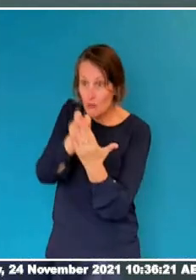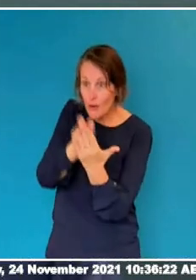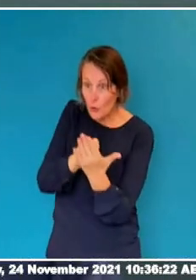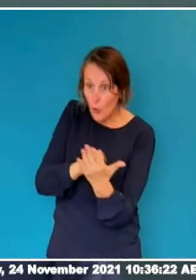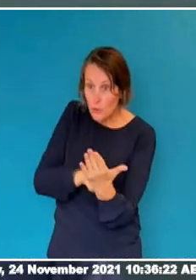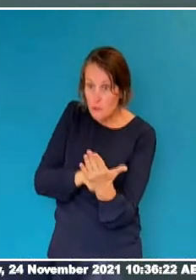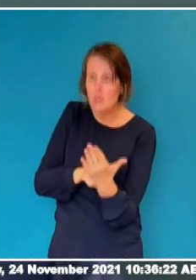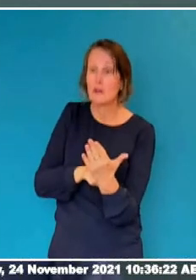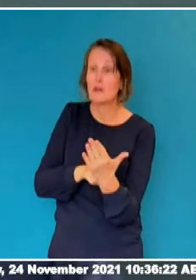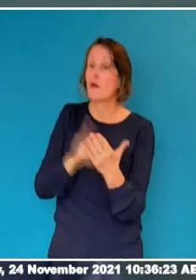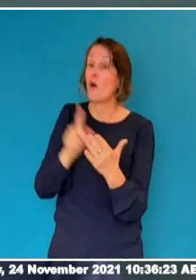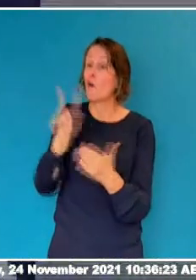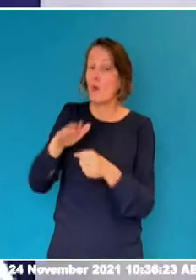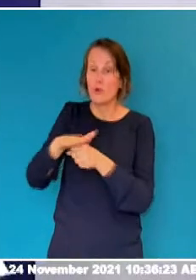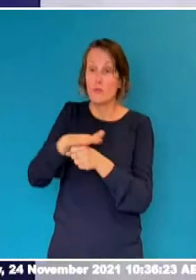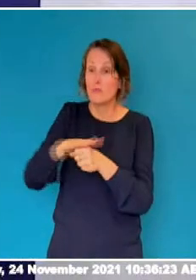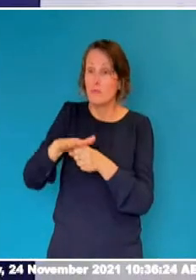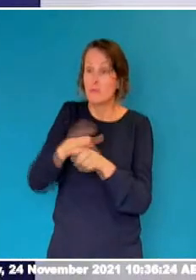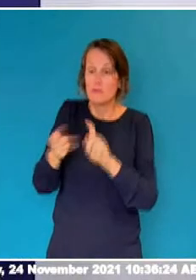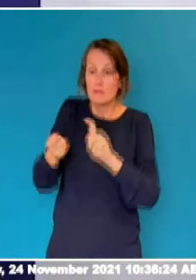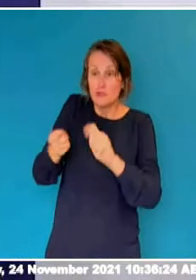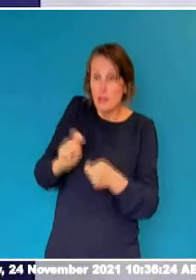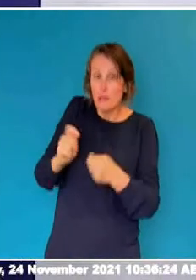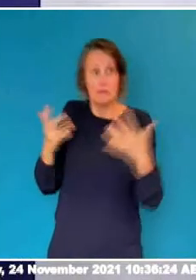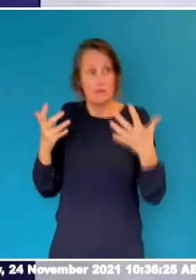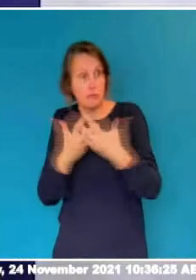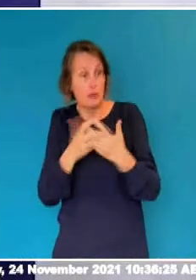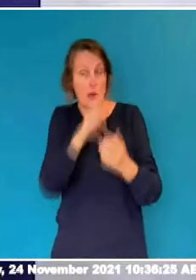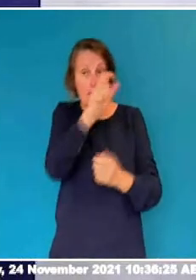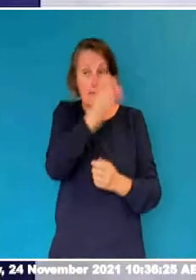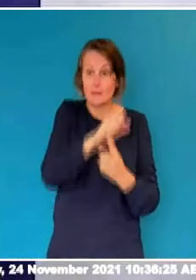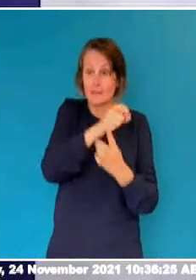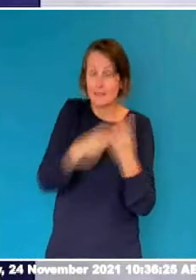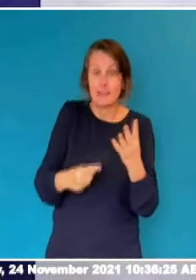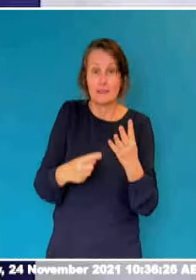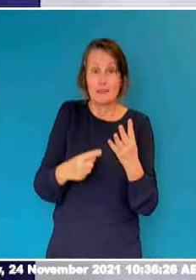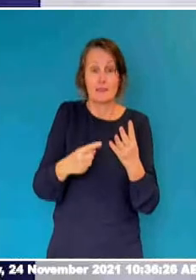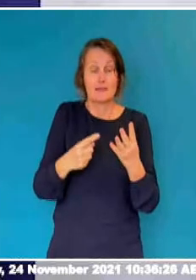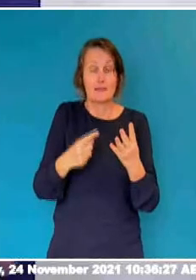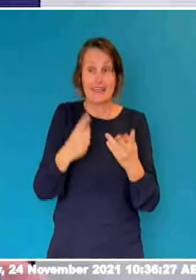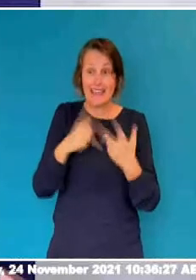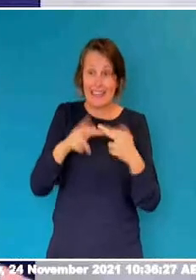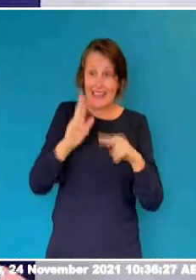Yes. CHAIR: --- of the requests for adjustments, whether they have been made, whether they have been declined?